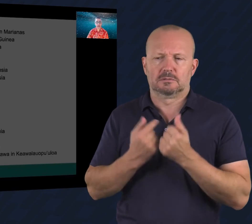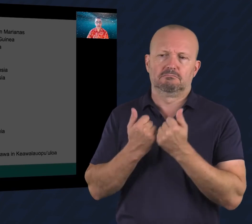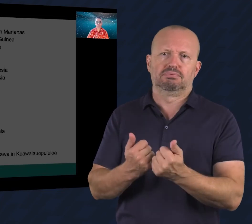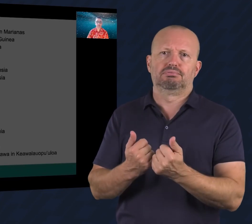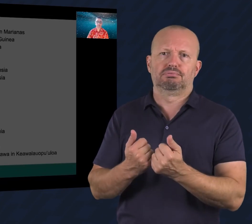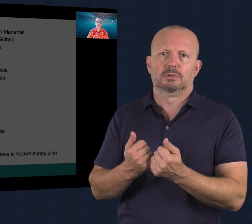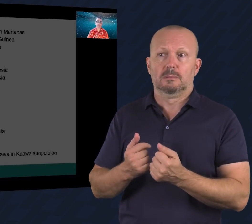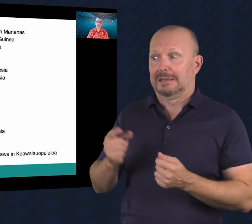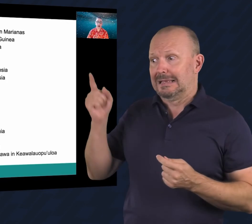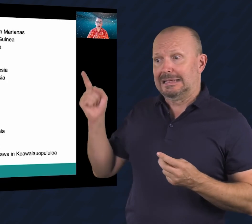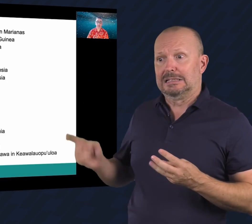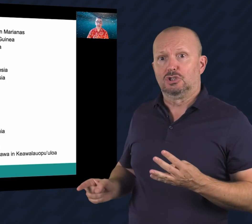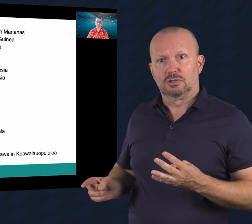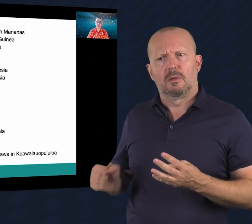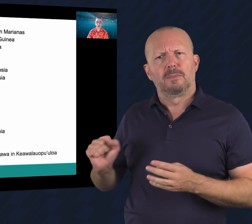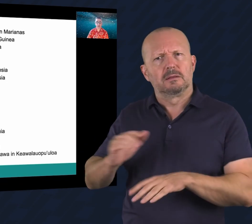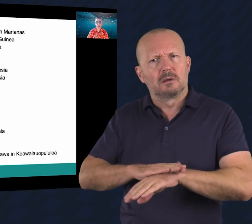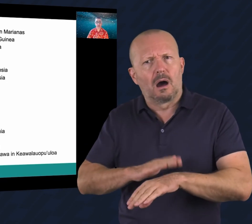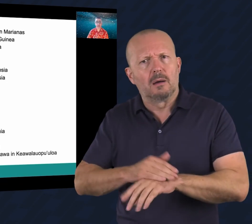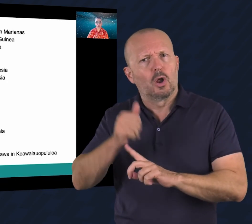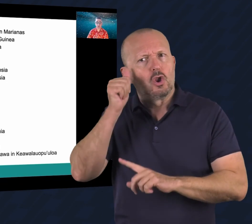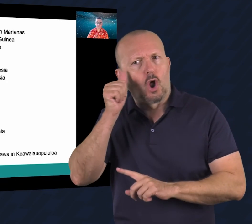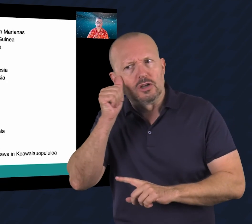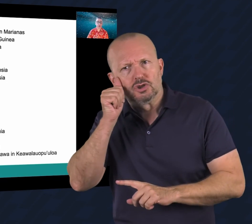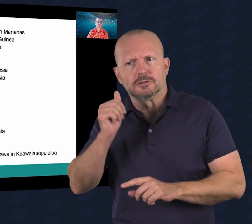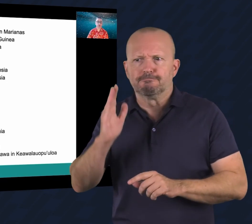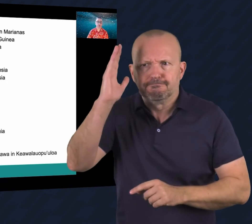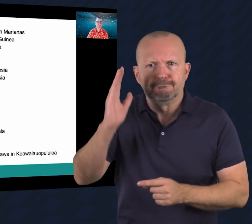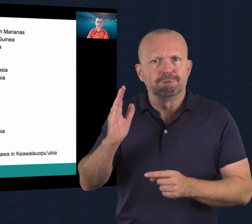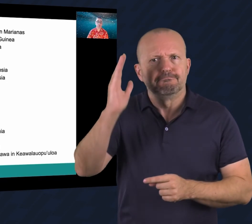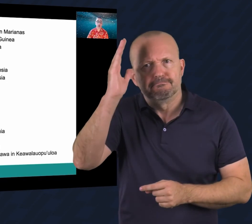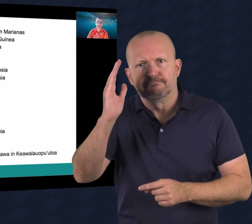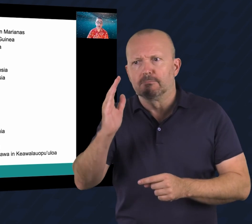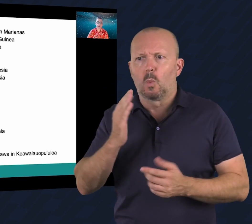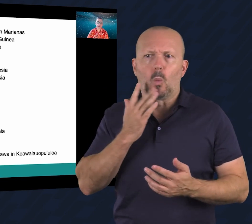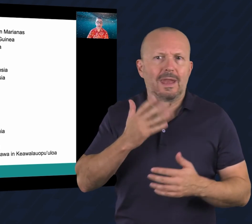Each of them gave of their time and their knowledge as they could, when they could, from where they could.